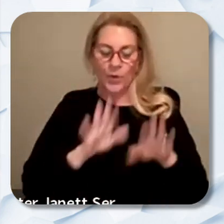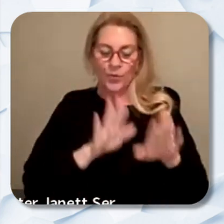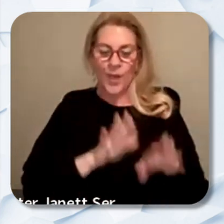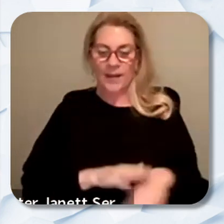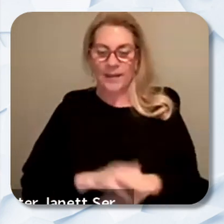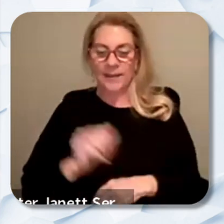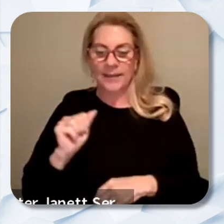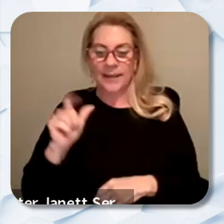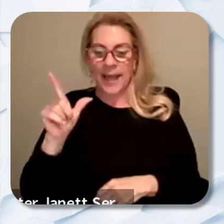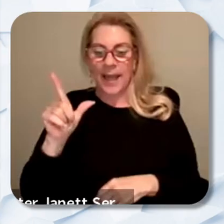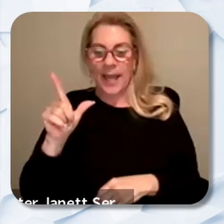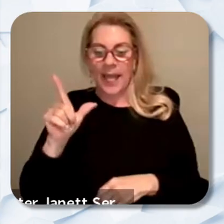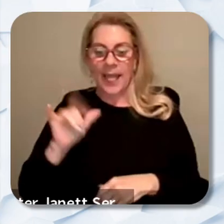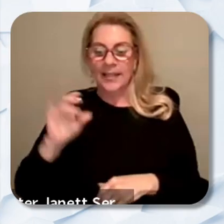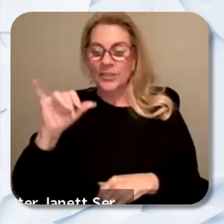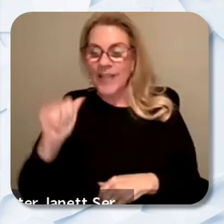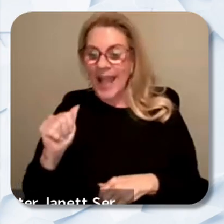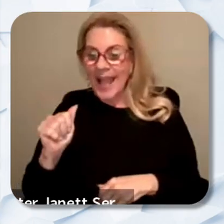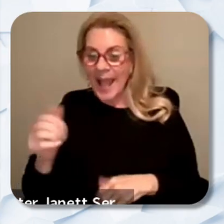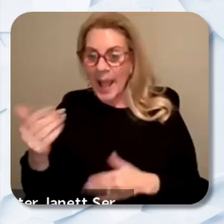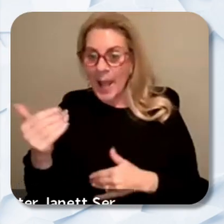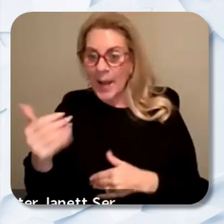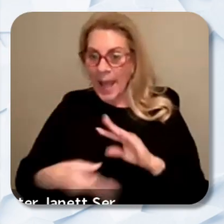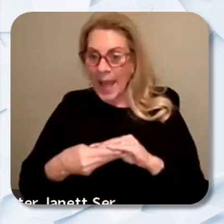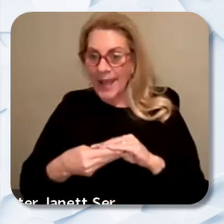did you have any any feedback on this question? Alycia McInnish: Yes. Oh I so agree with Melissa.